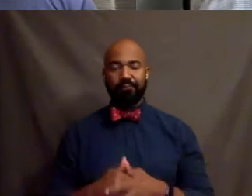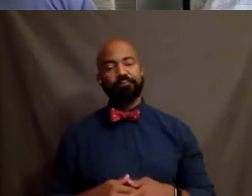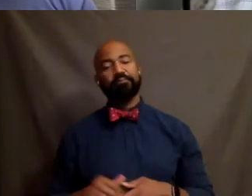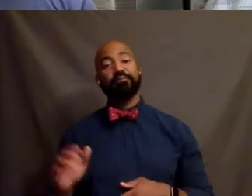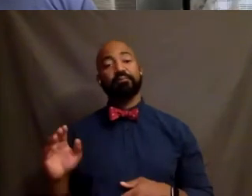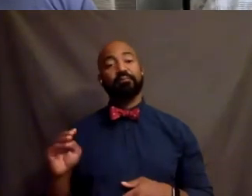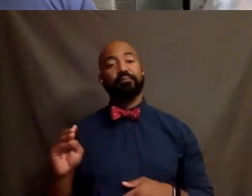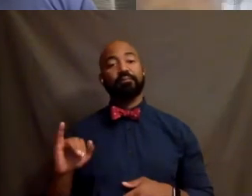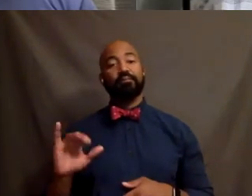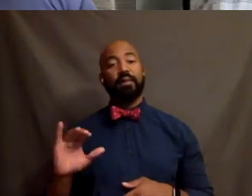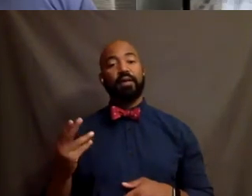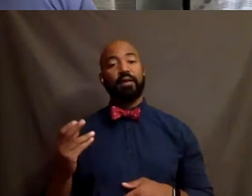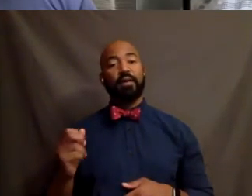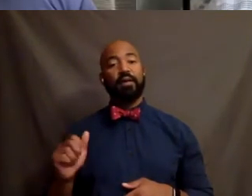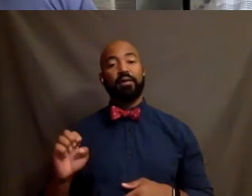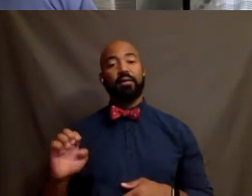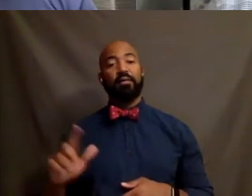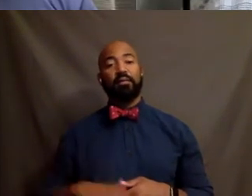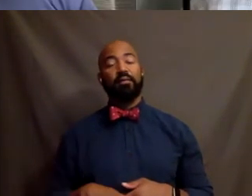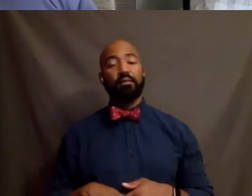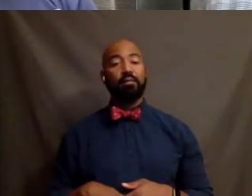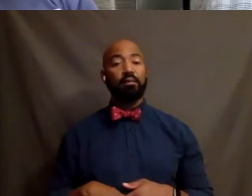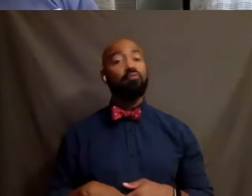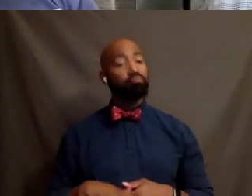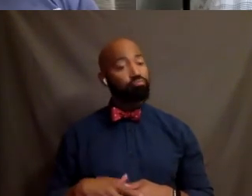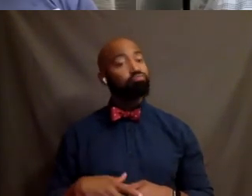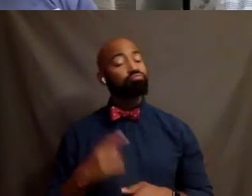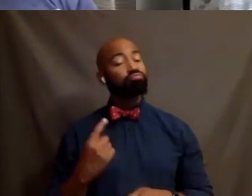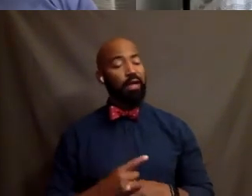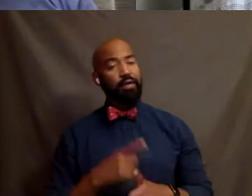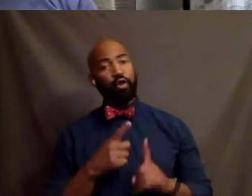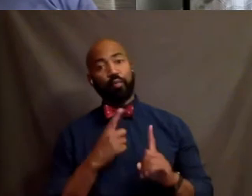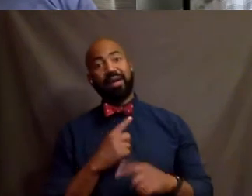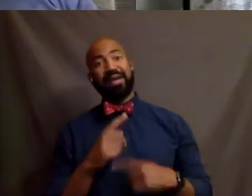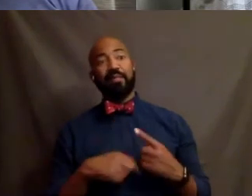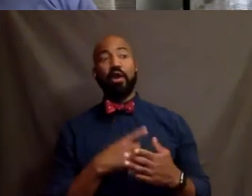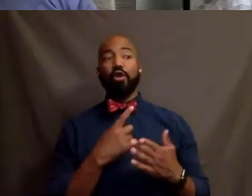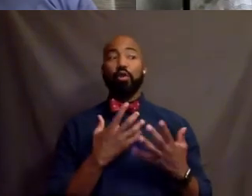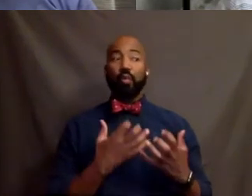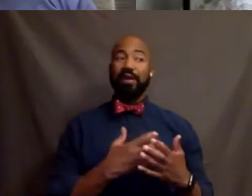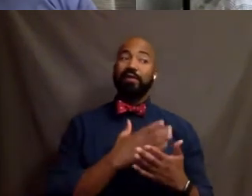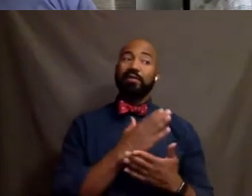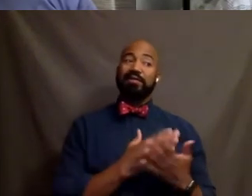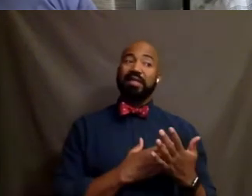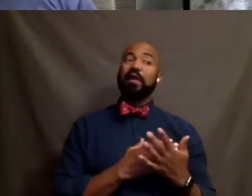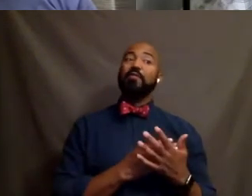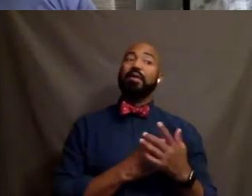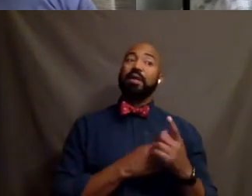which is like, what if you want certain effects from hormones but not others, whether it's hair loss or not being hairy,